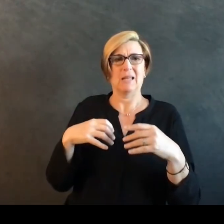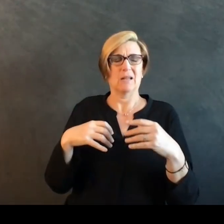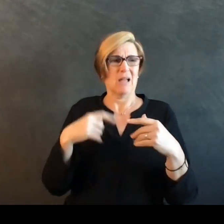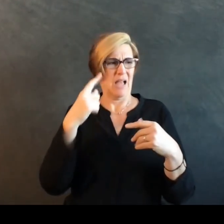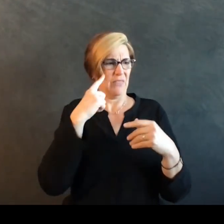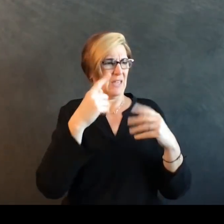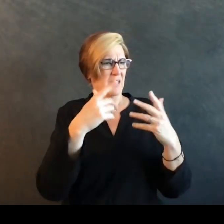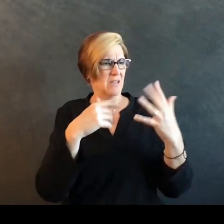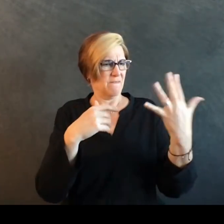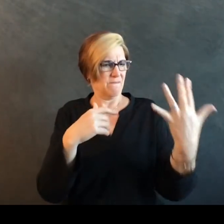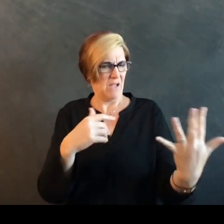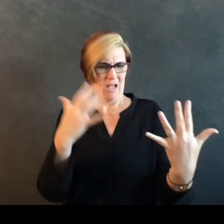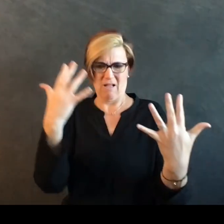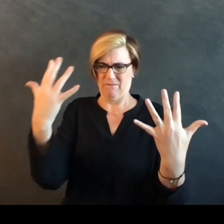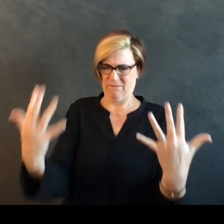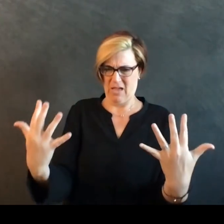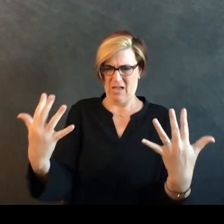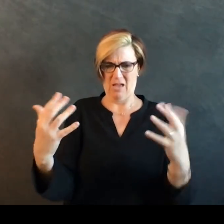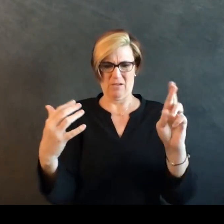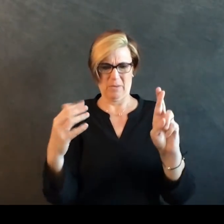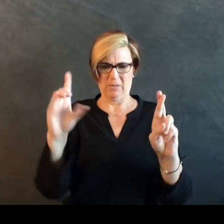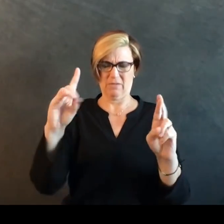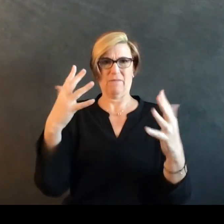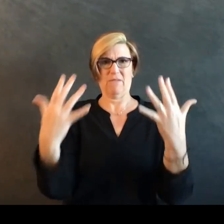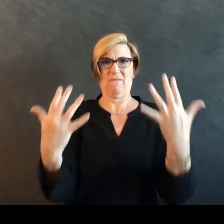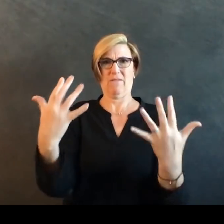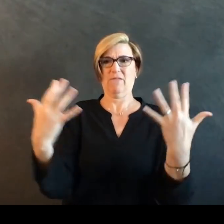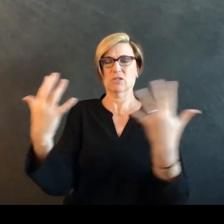committee will review the money that we're spending and again we support full